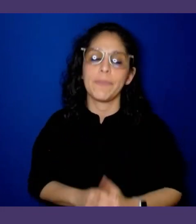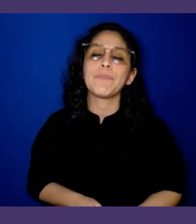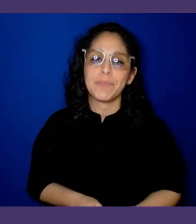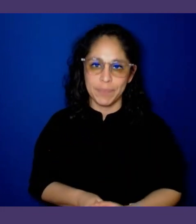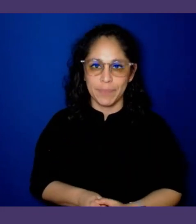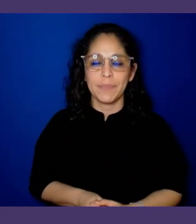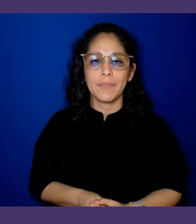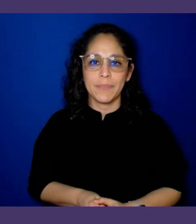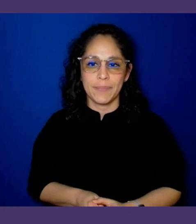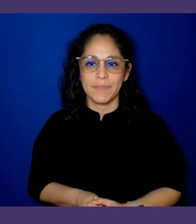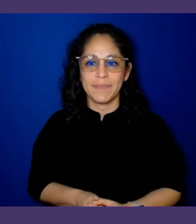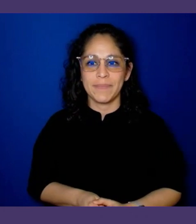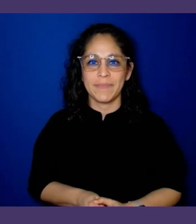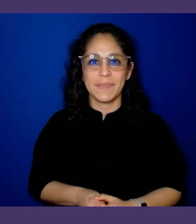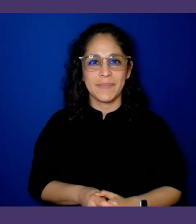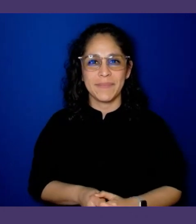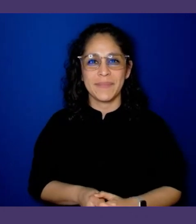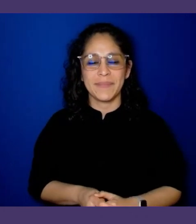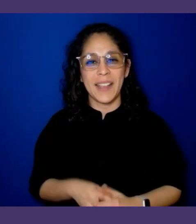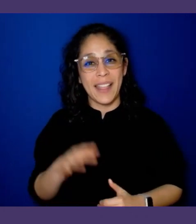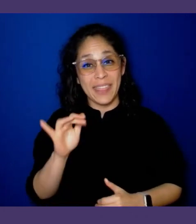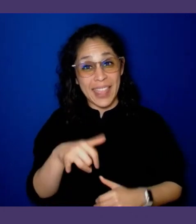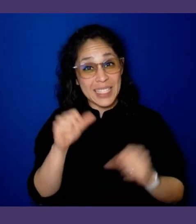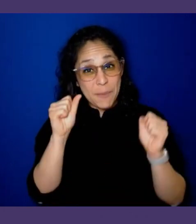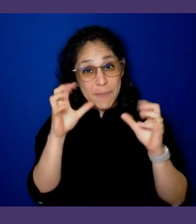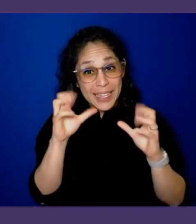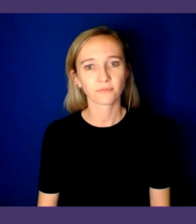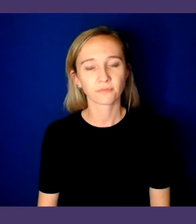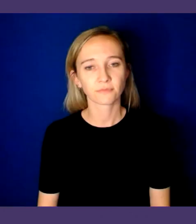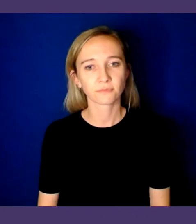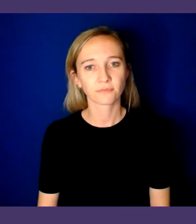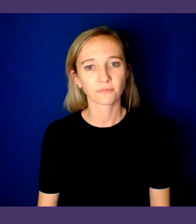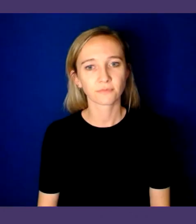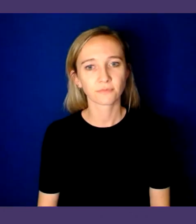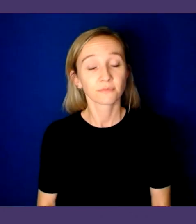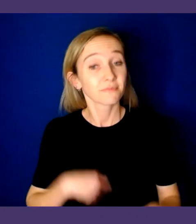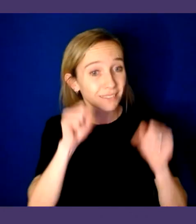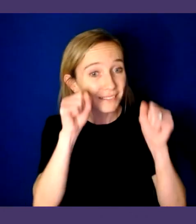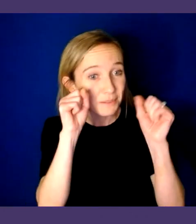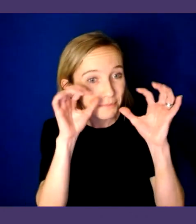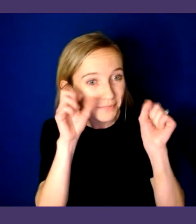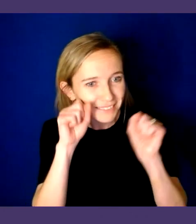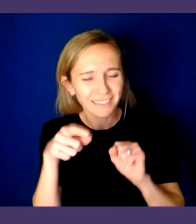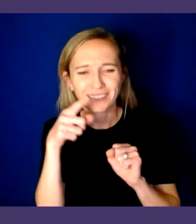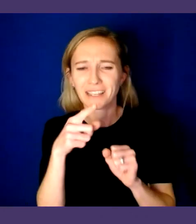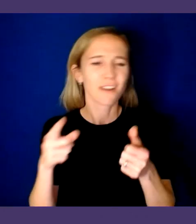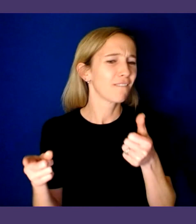Kate, you want to tell us a little bit about the number 1 question you always get asked at Teach Access?